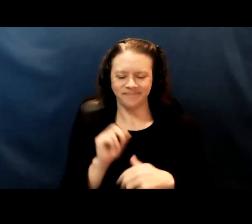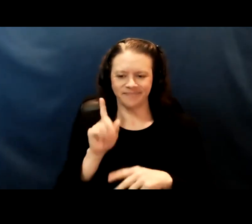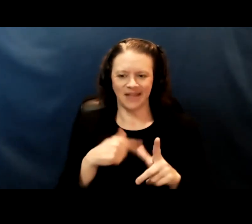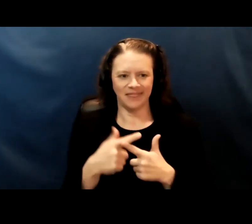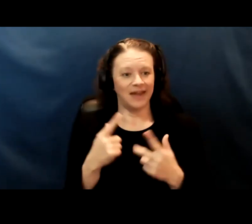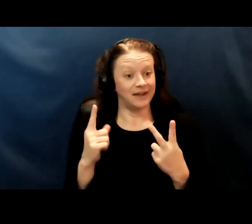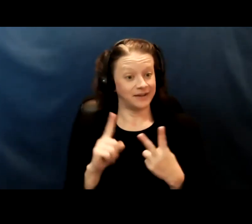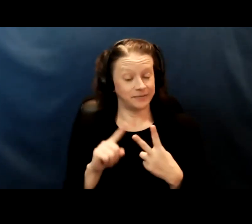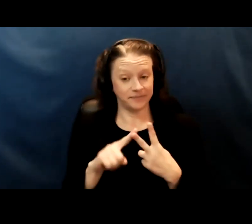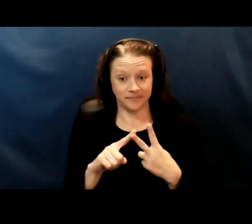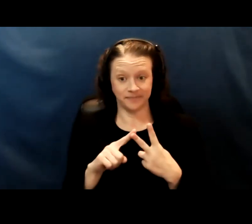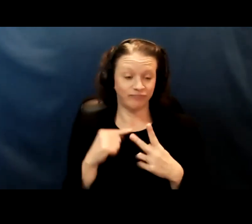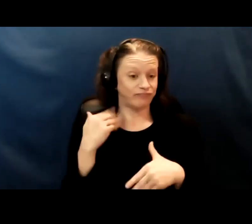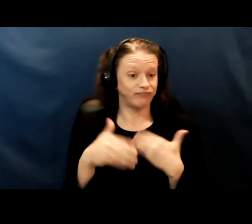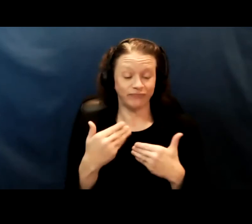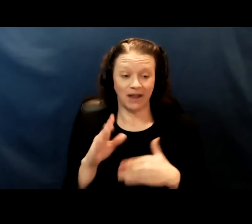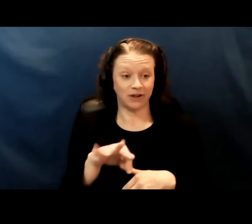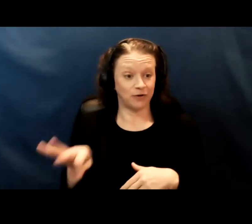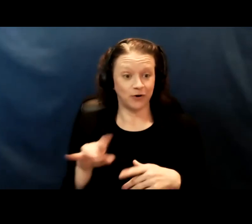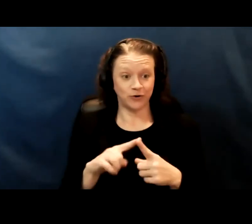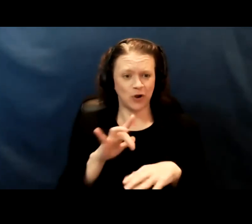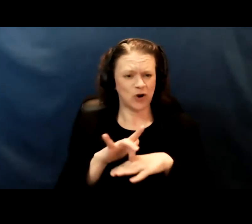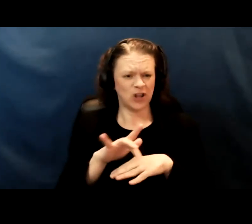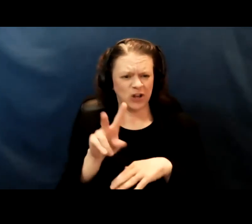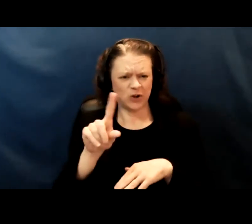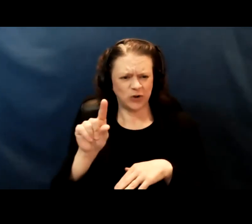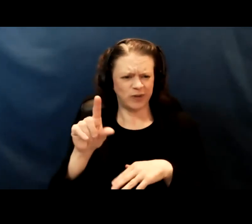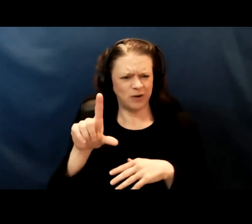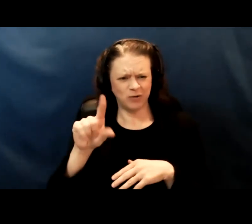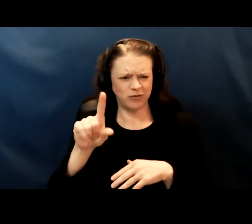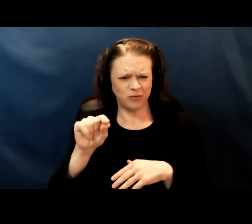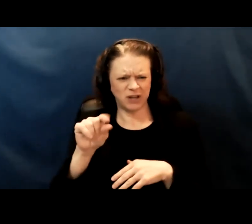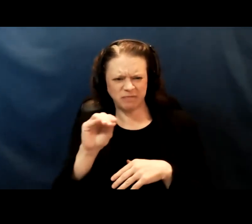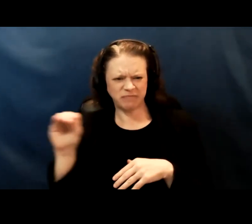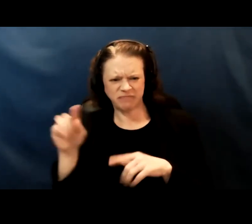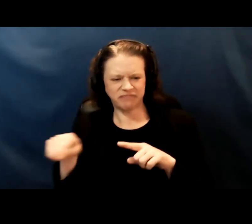Kind of like the captioning that you see here today.